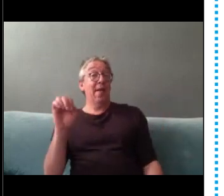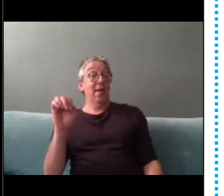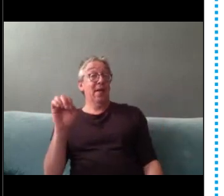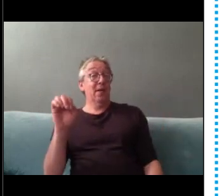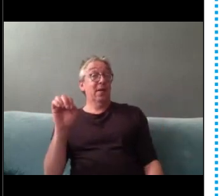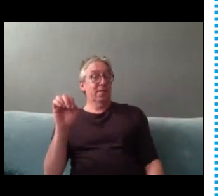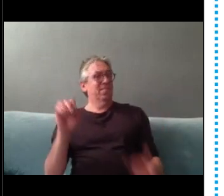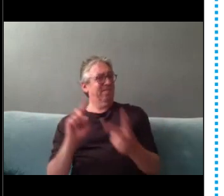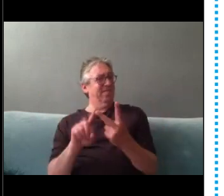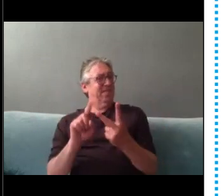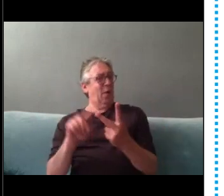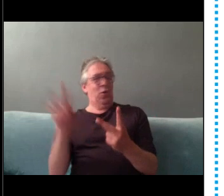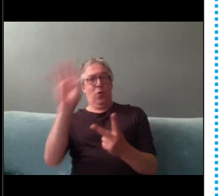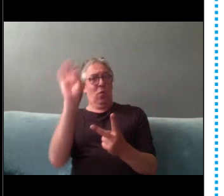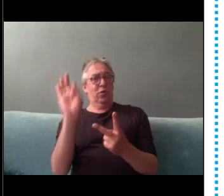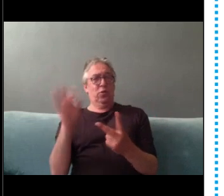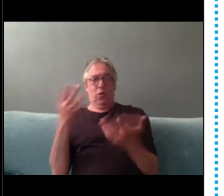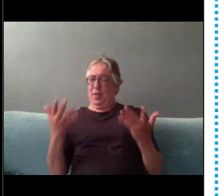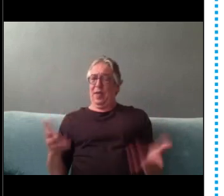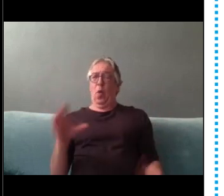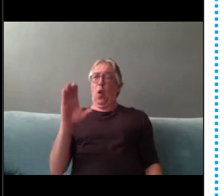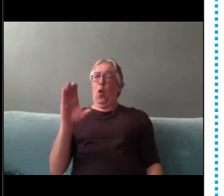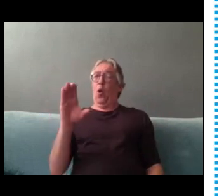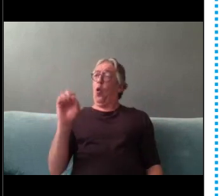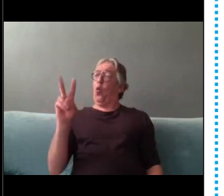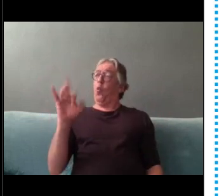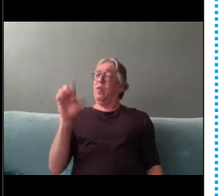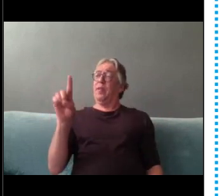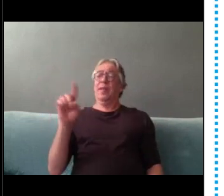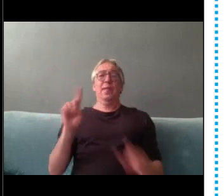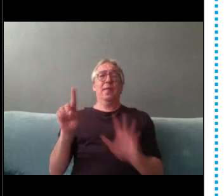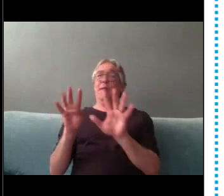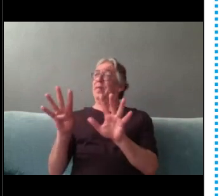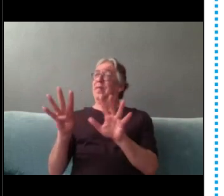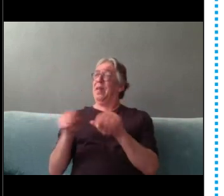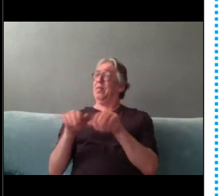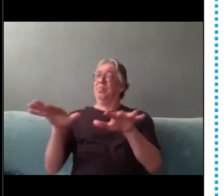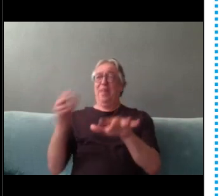if that's okay, Mher? Yes, yes. Sure. No, it isn't allowed.